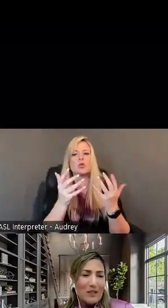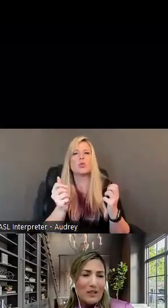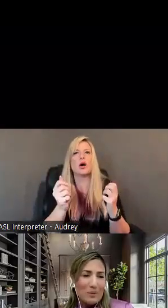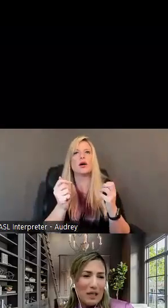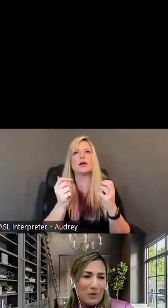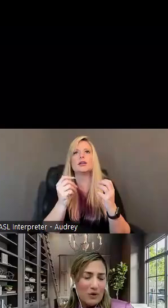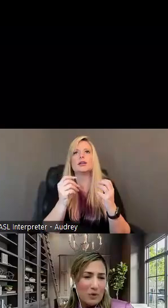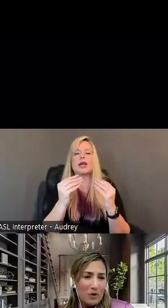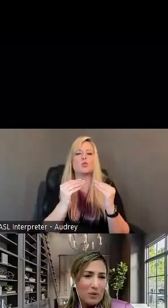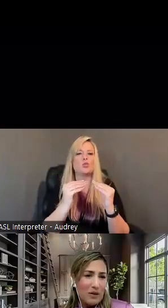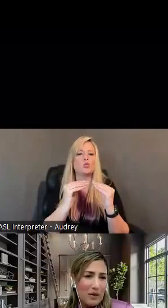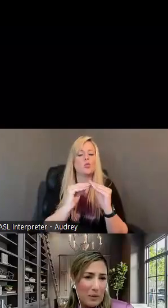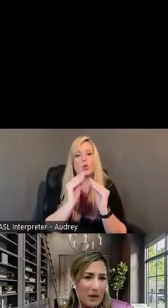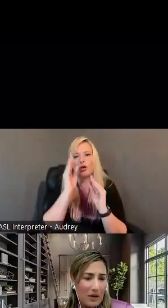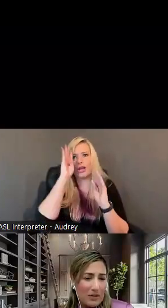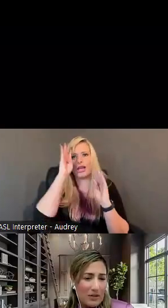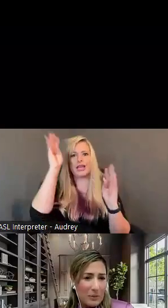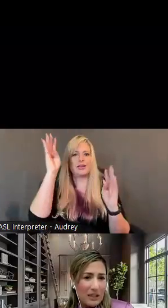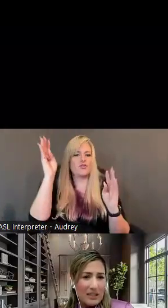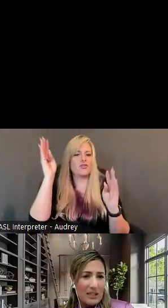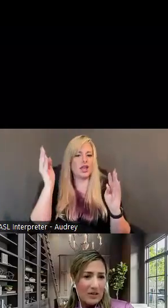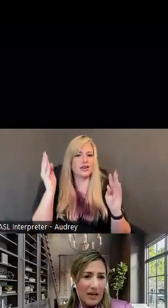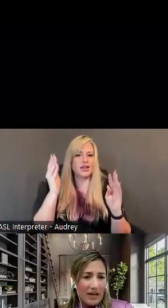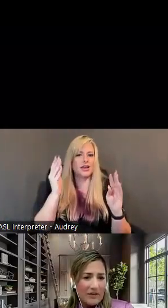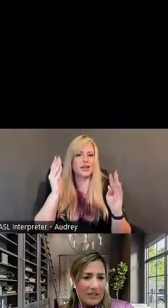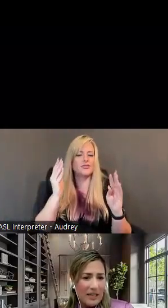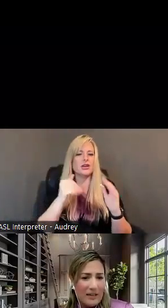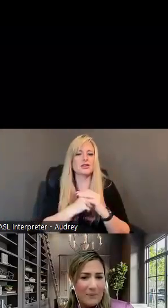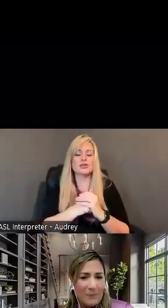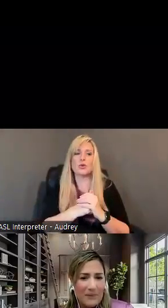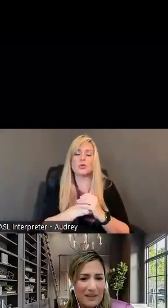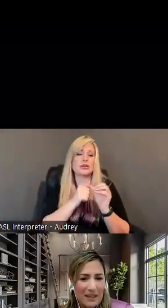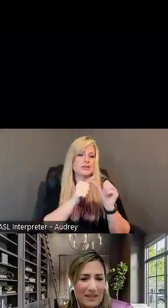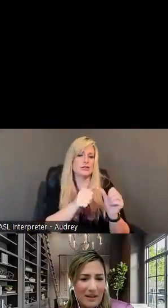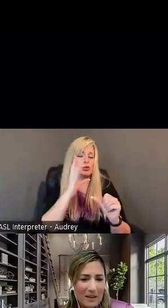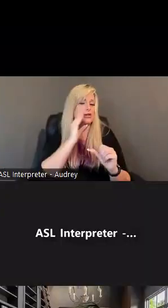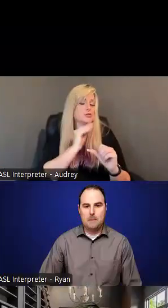to be able to move beyond the barriers that we continue to have today. Next slide please.